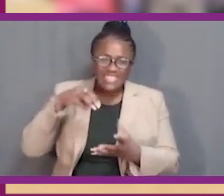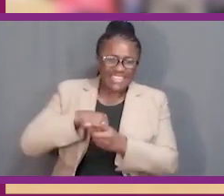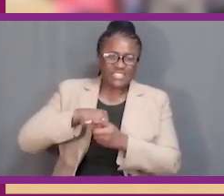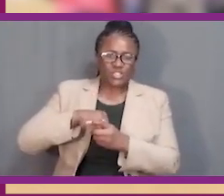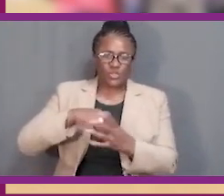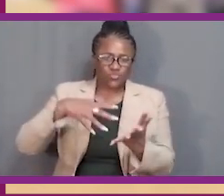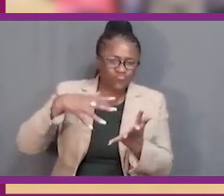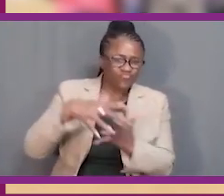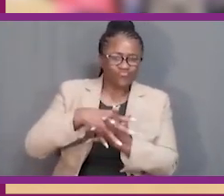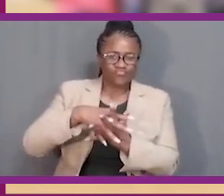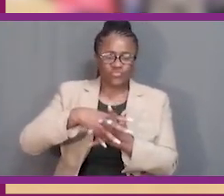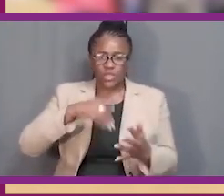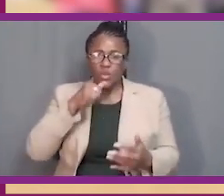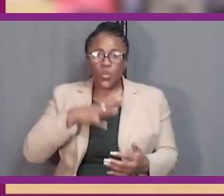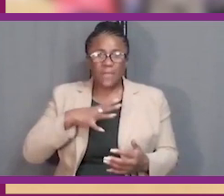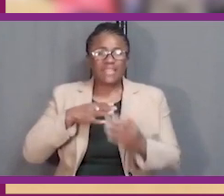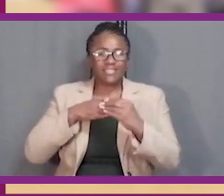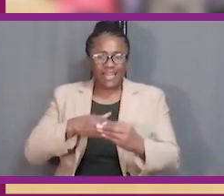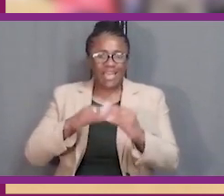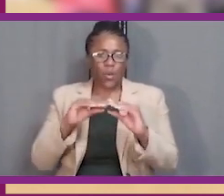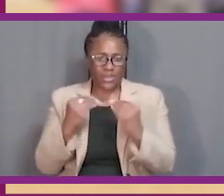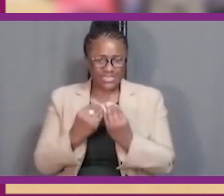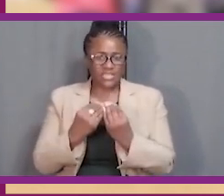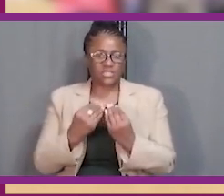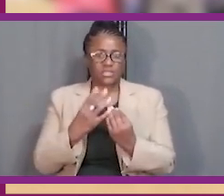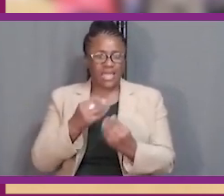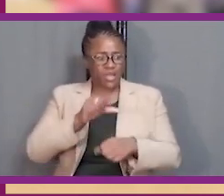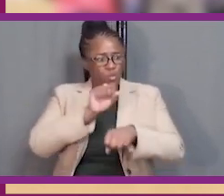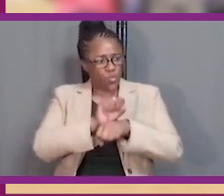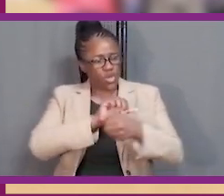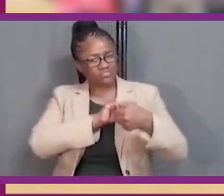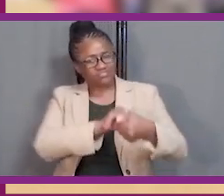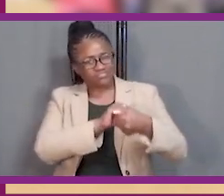be with them hand in hand. We go to the men's movement for example, and